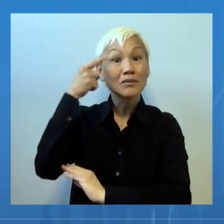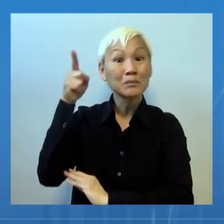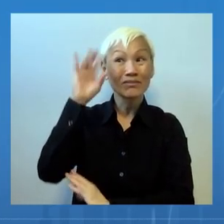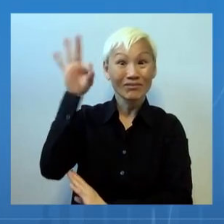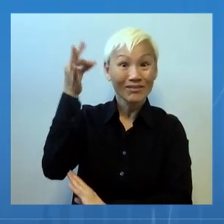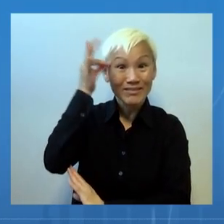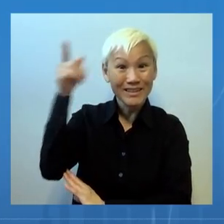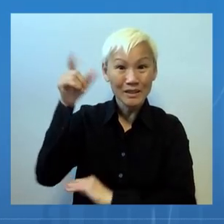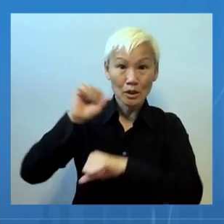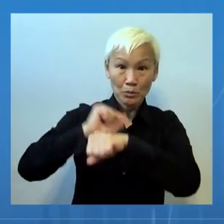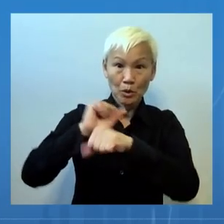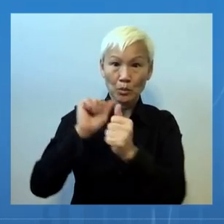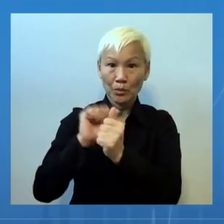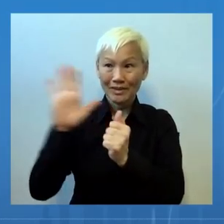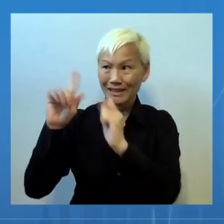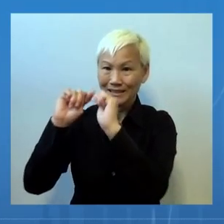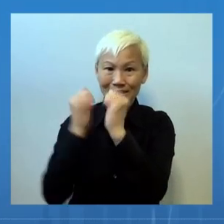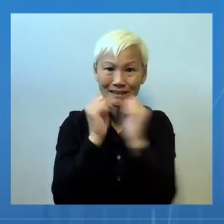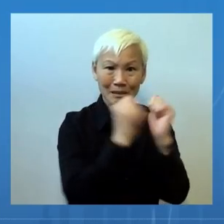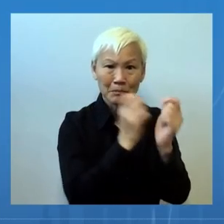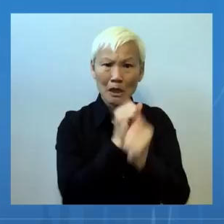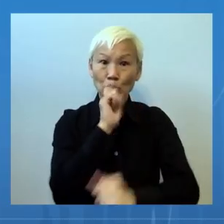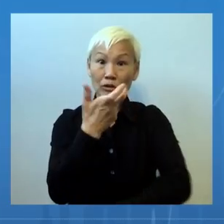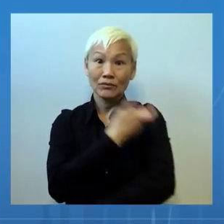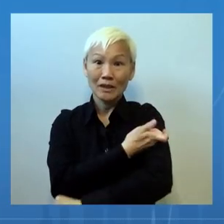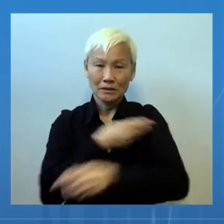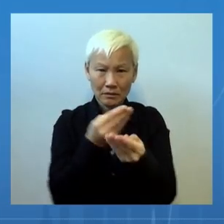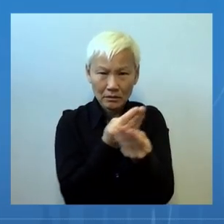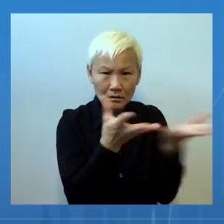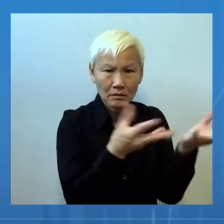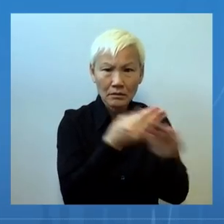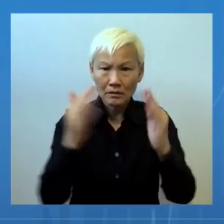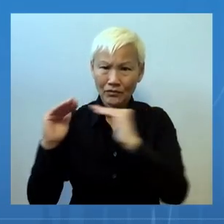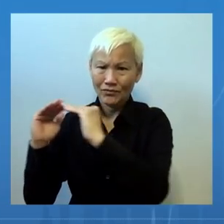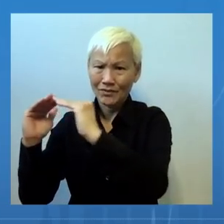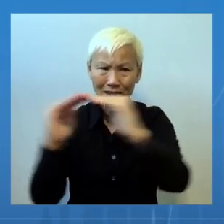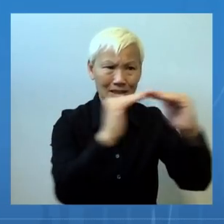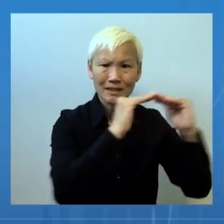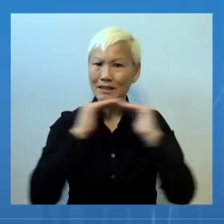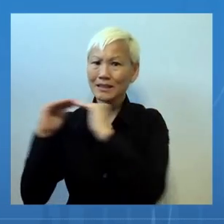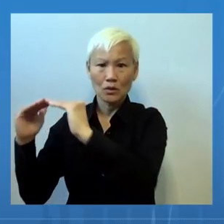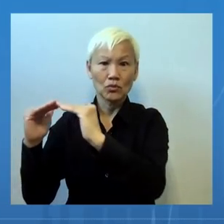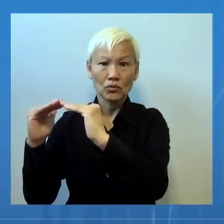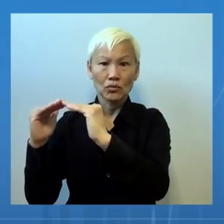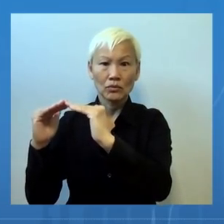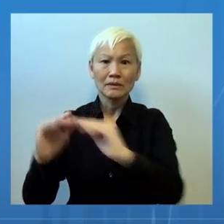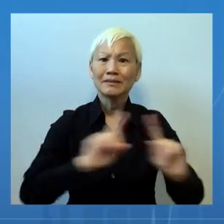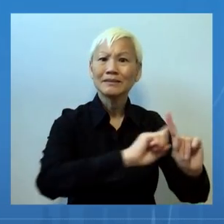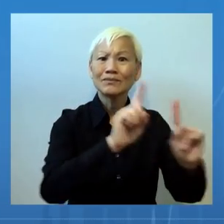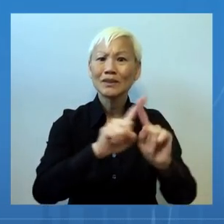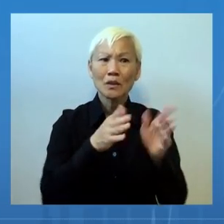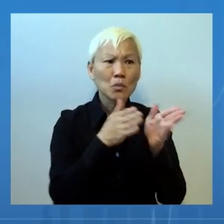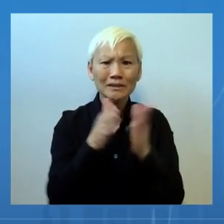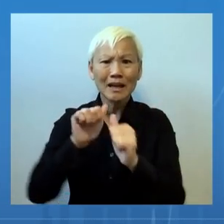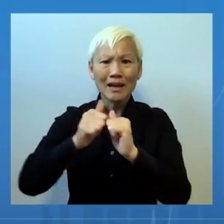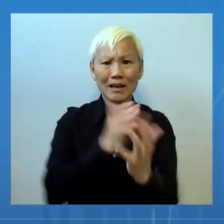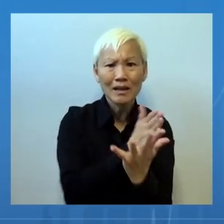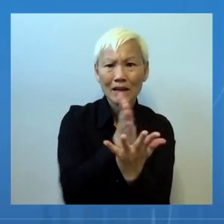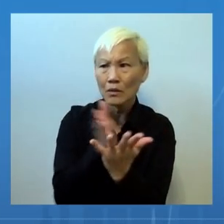and equitably across their jurisdictions through a range of channels -- from pediatricians and family doctors' offices,